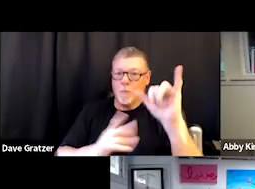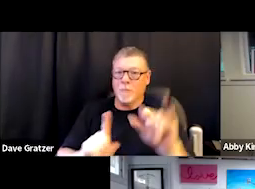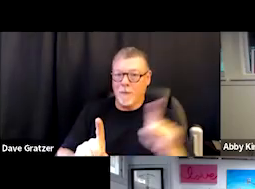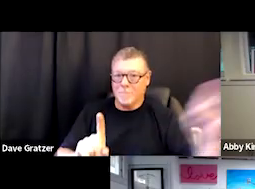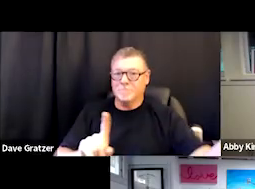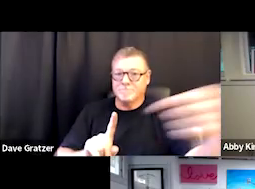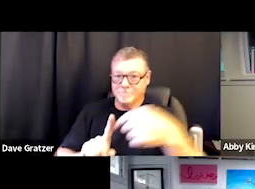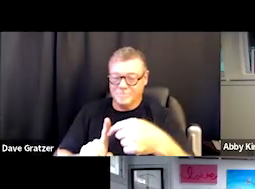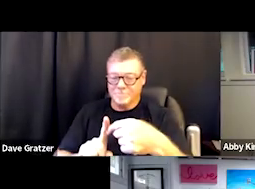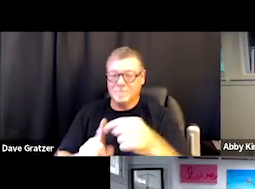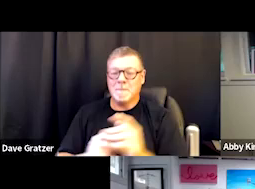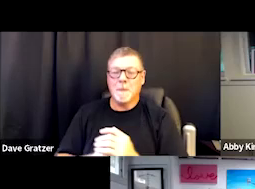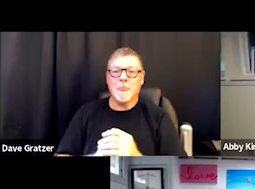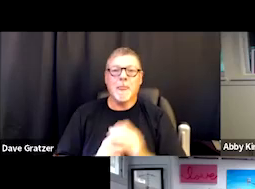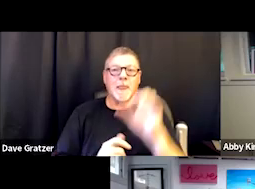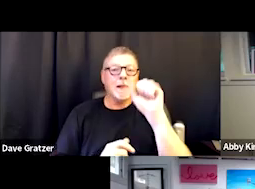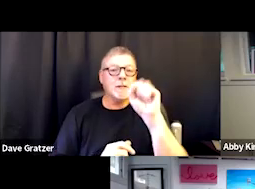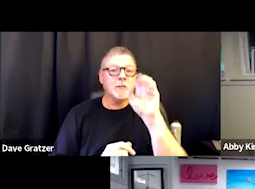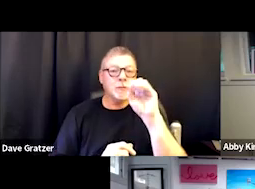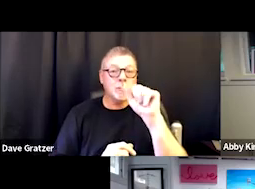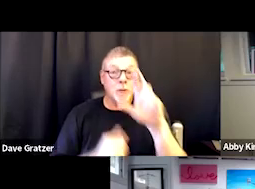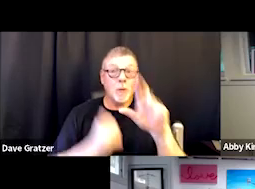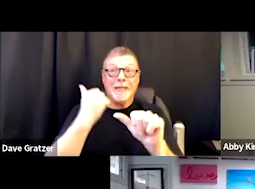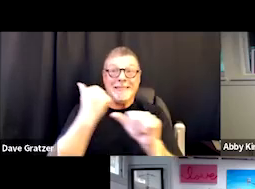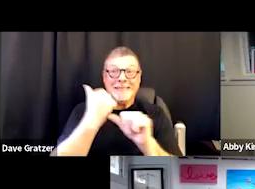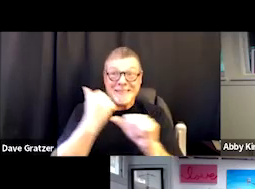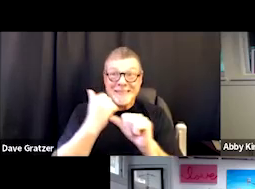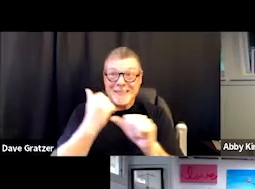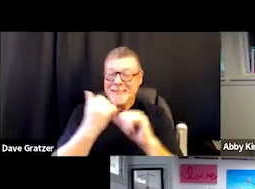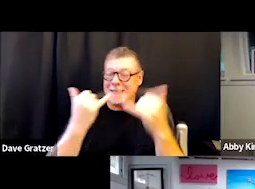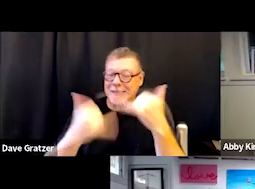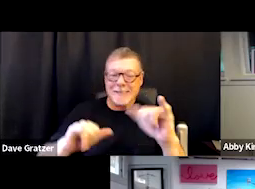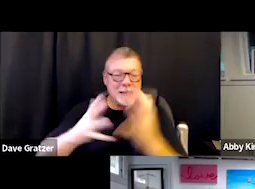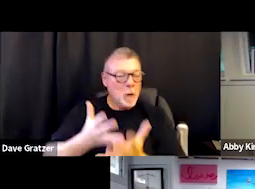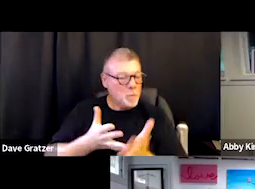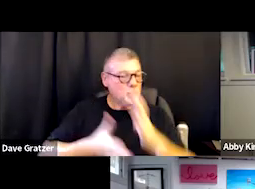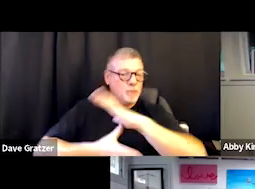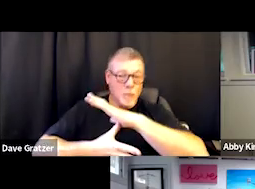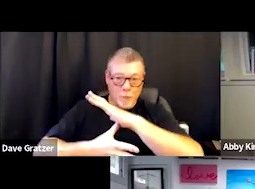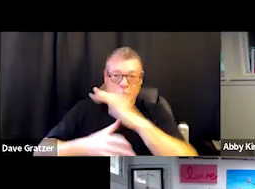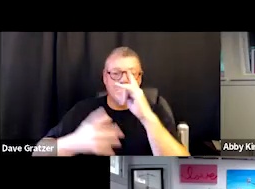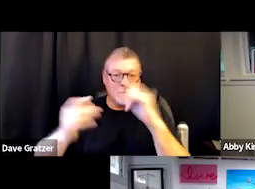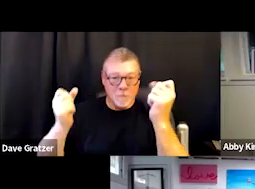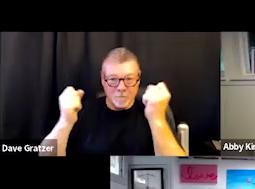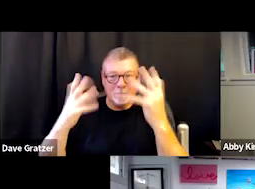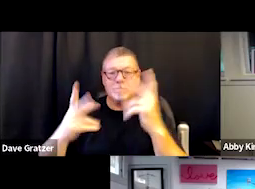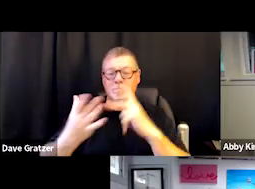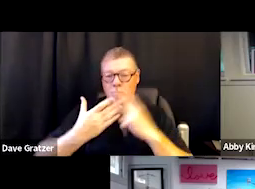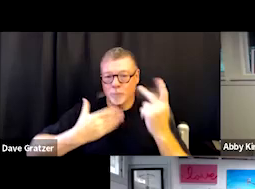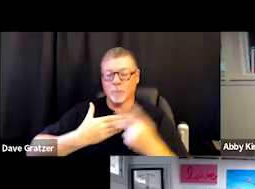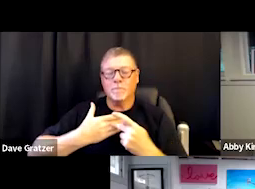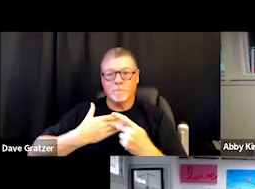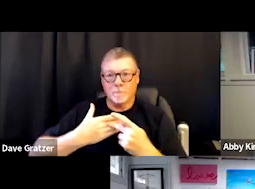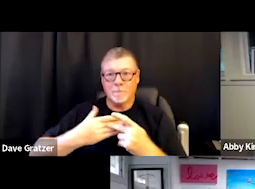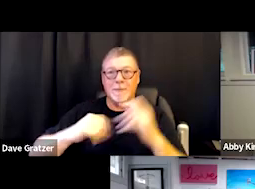And SOAR assistance is still a priority for a lot of those programs. I know some of those state level programs